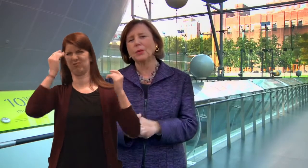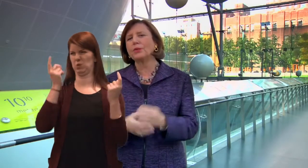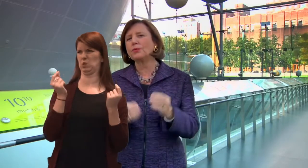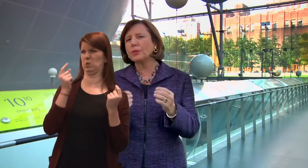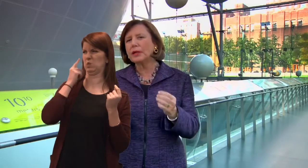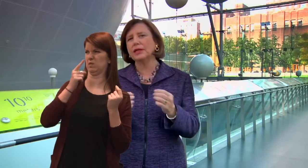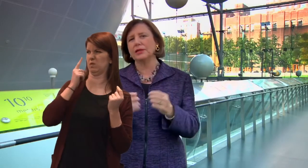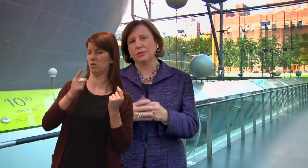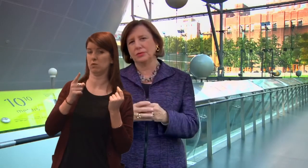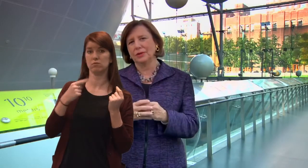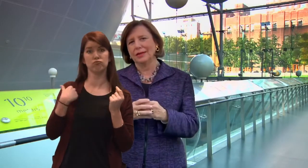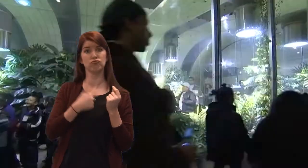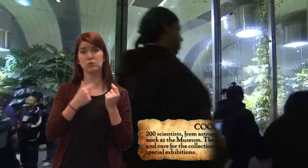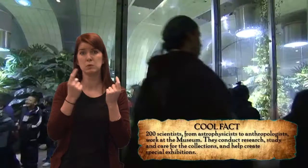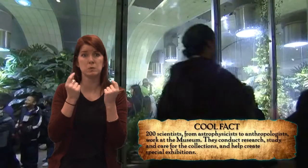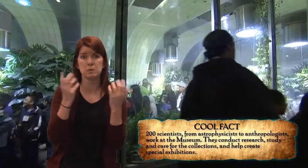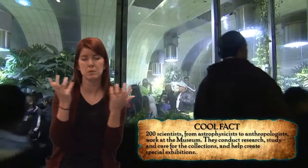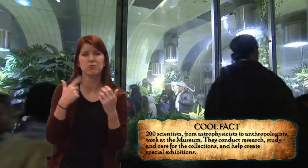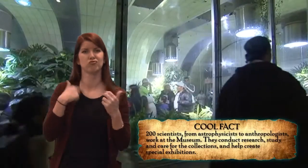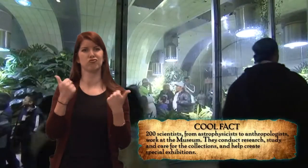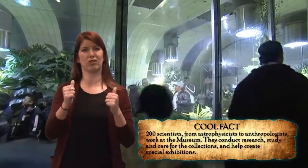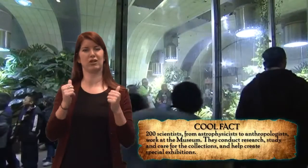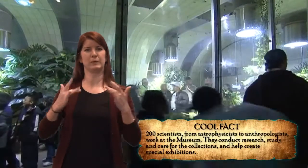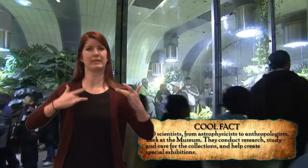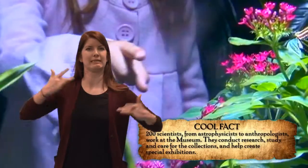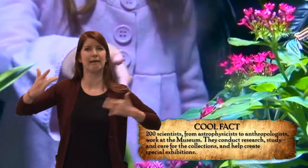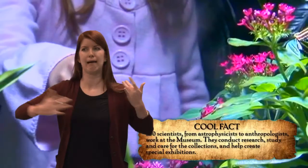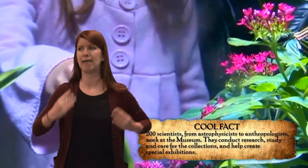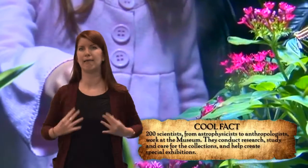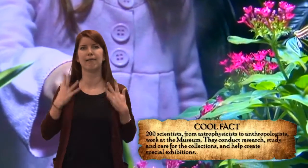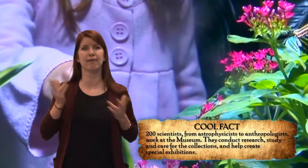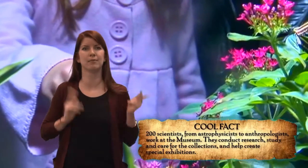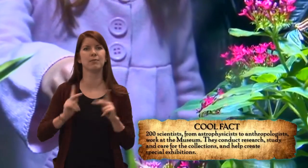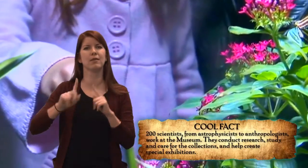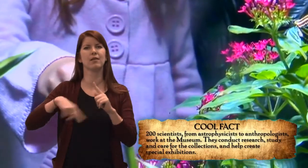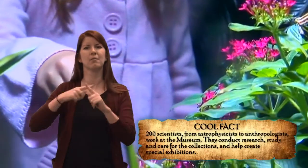what we really do is try to excite people about the natural world,